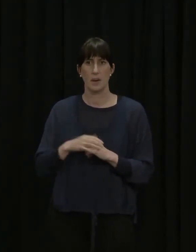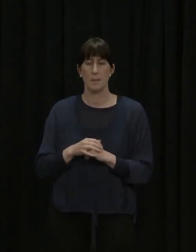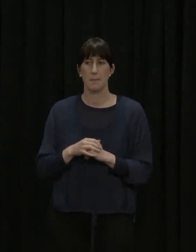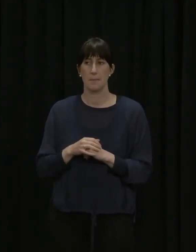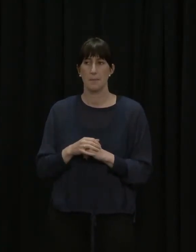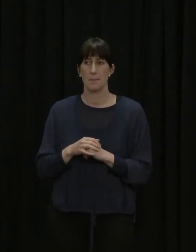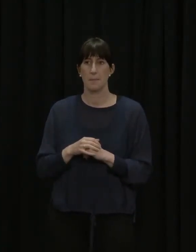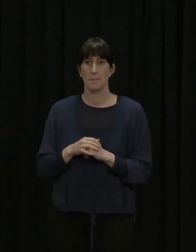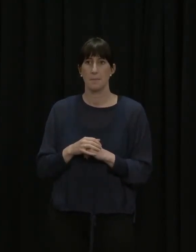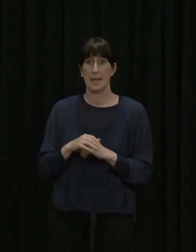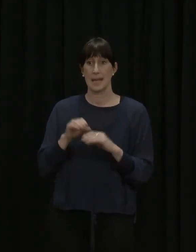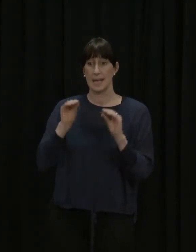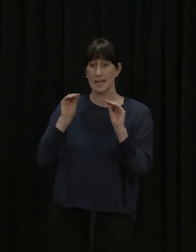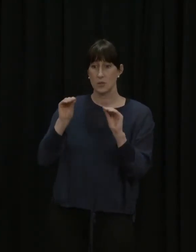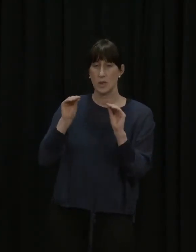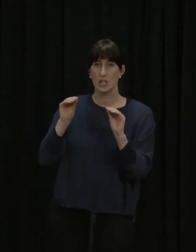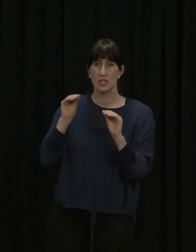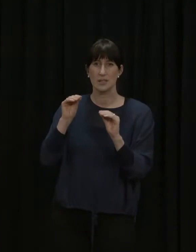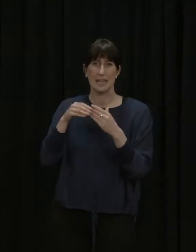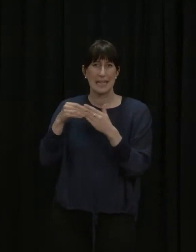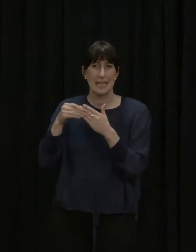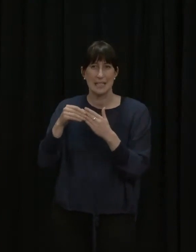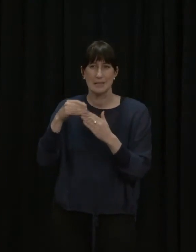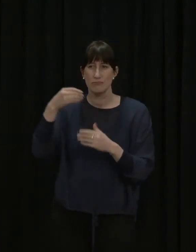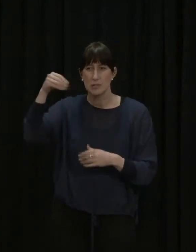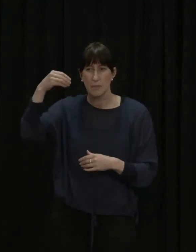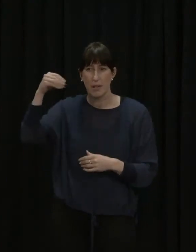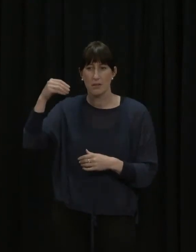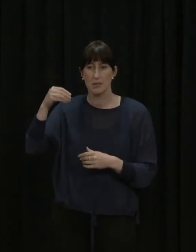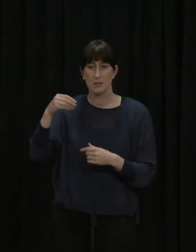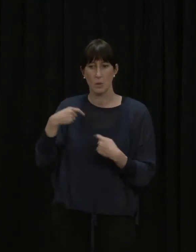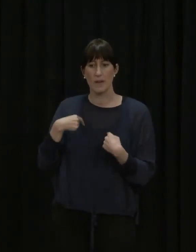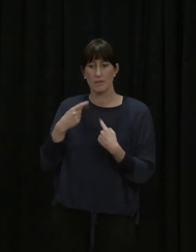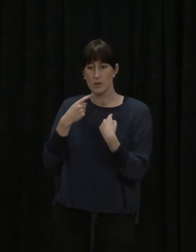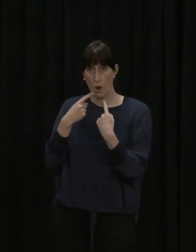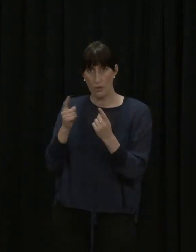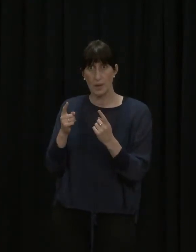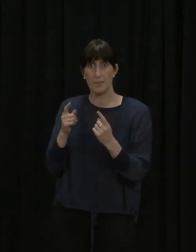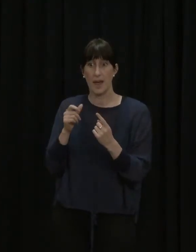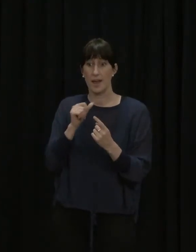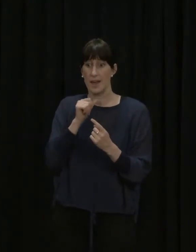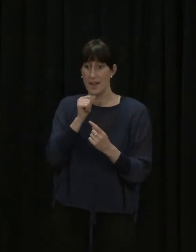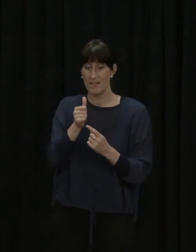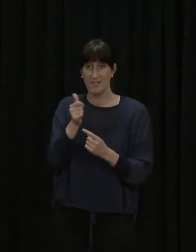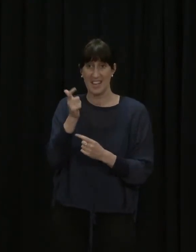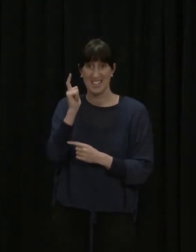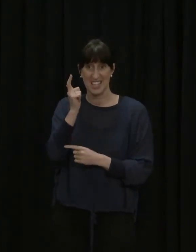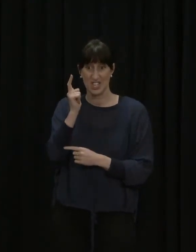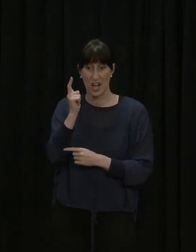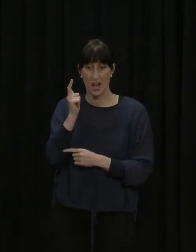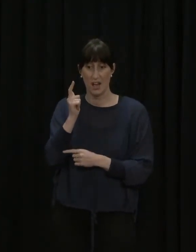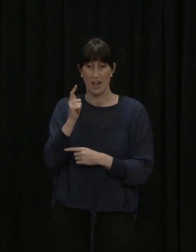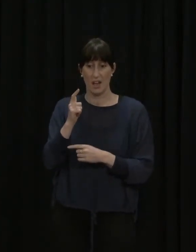clarify, this in the sudden decision. This is a process would work to